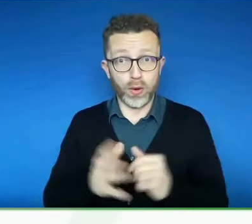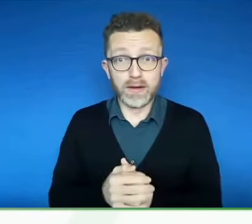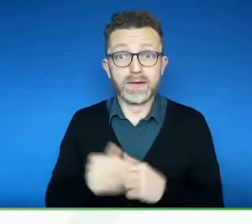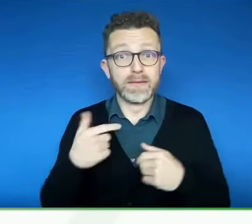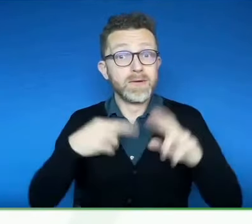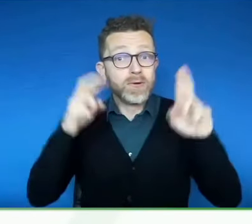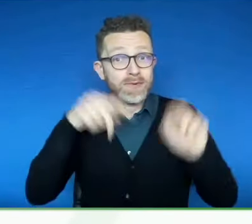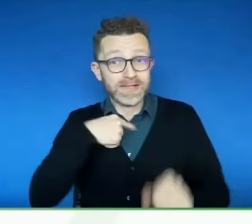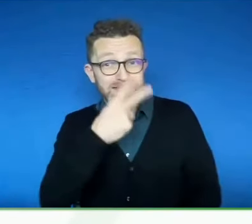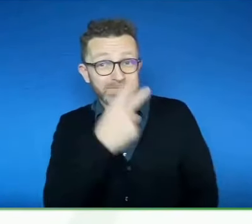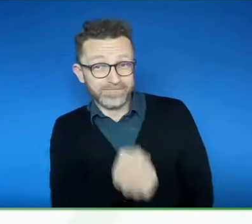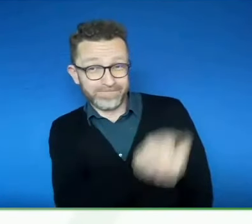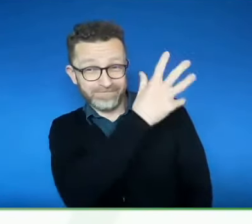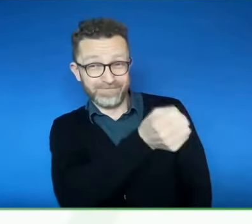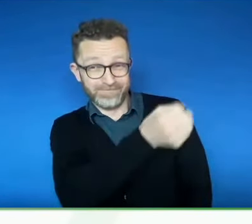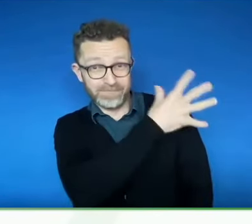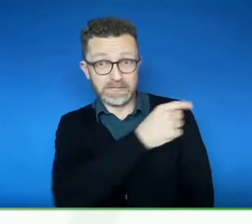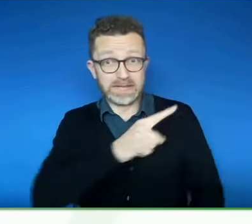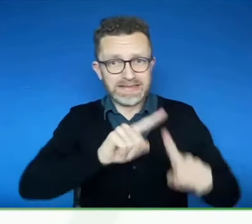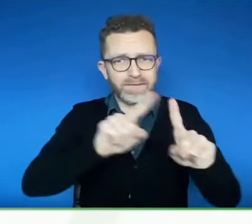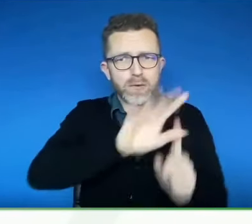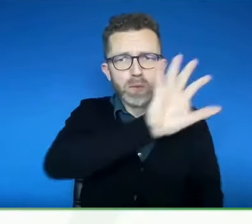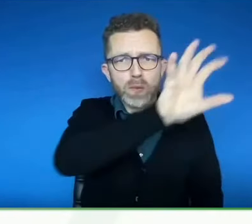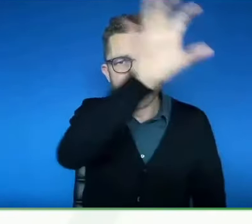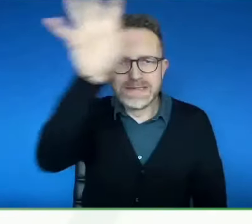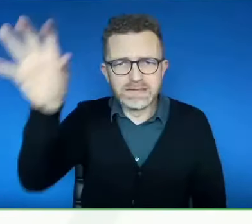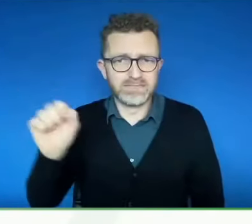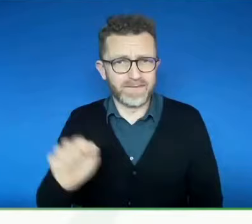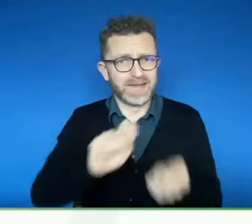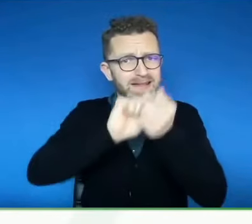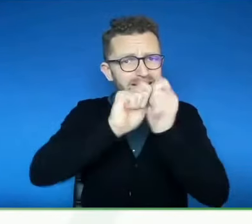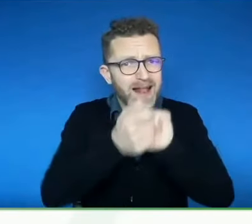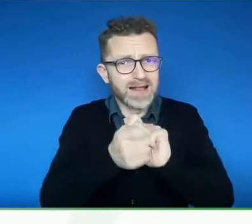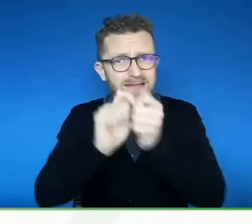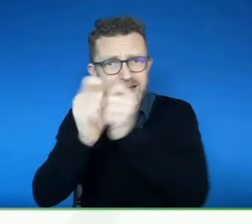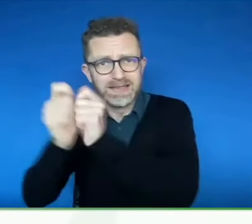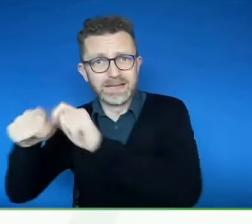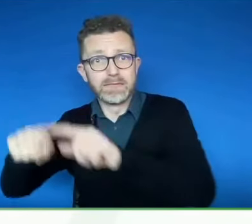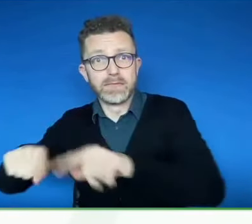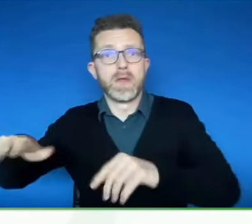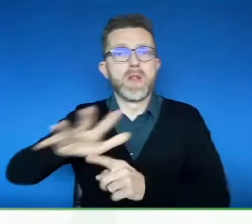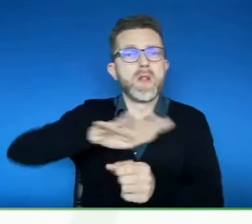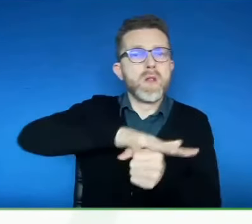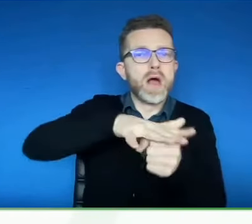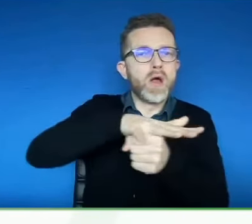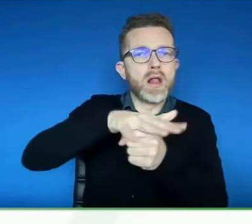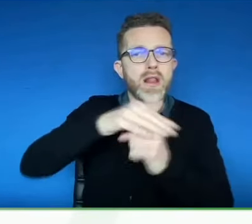here represented at UN level, so it is a real learning ramp, thank you.